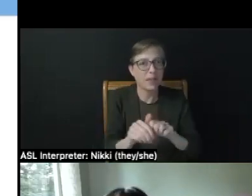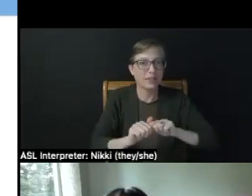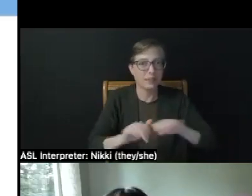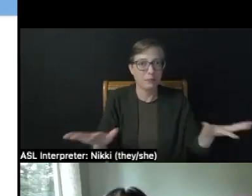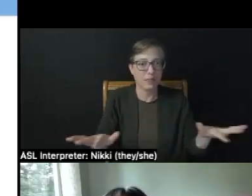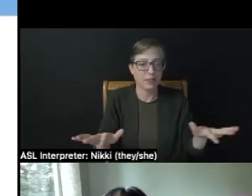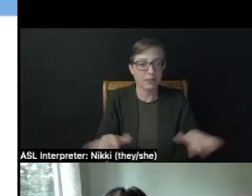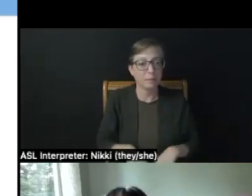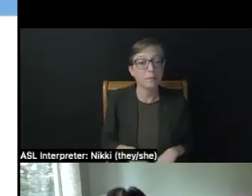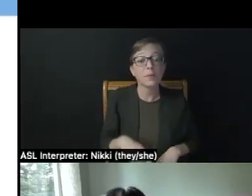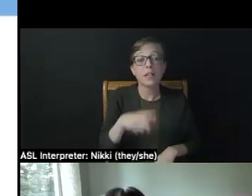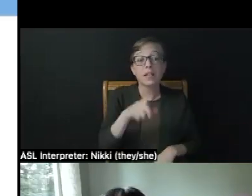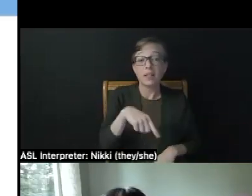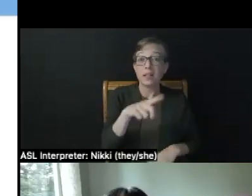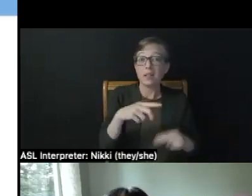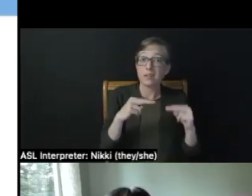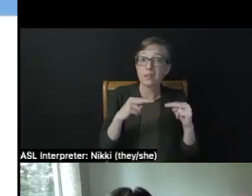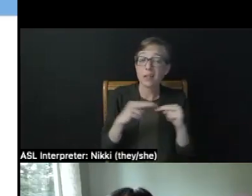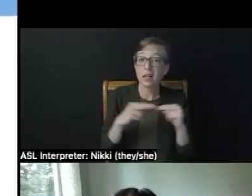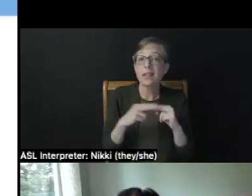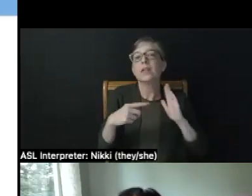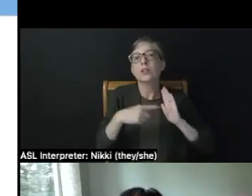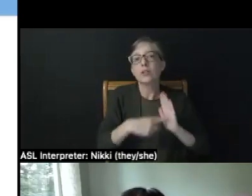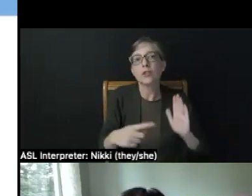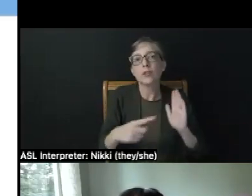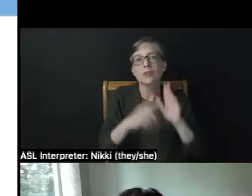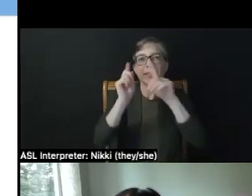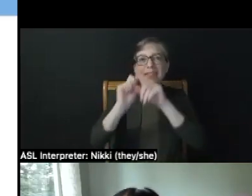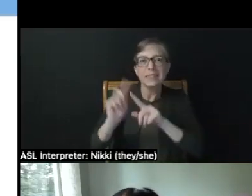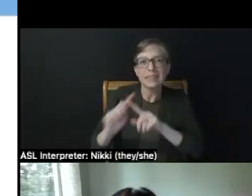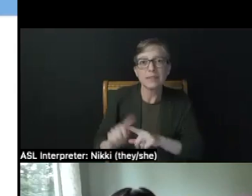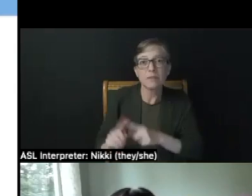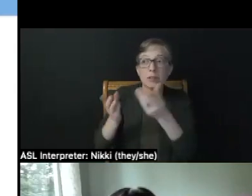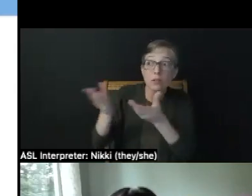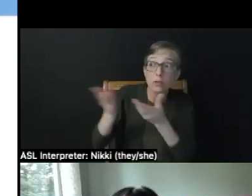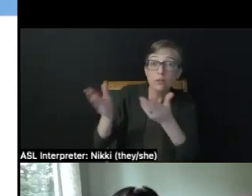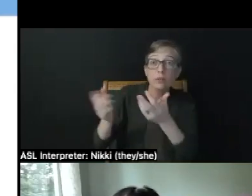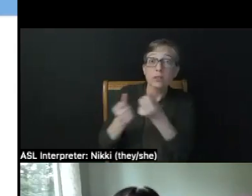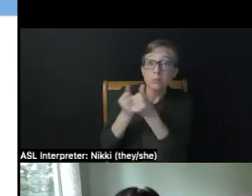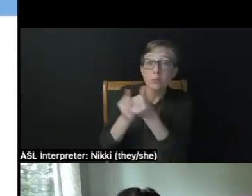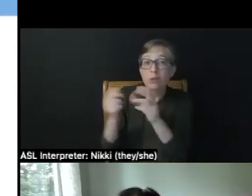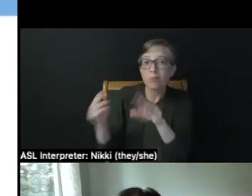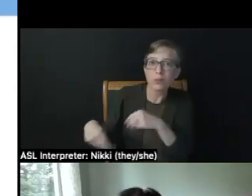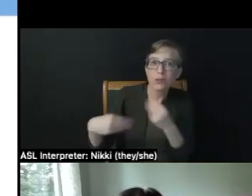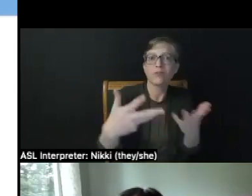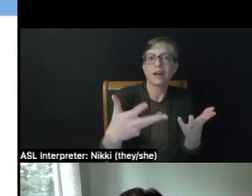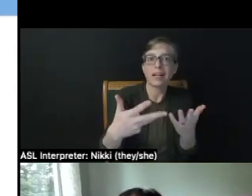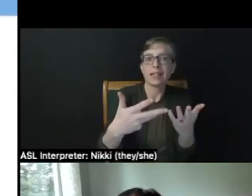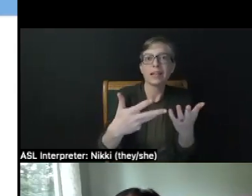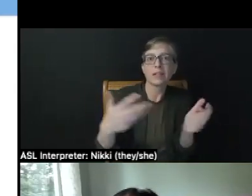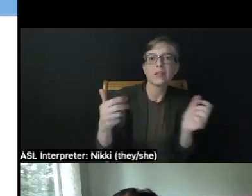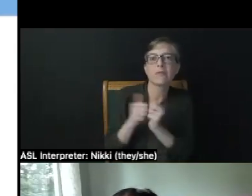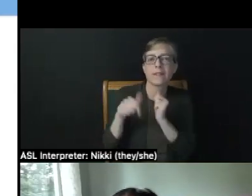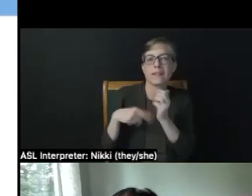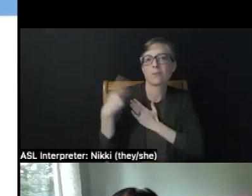on the services and supports that were available through this program. And what we really learned was